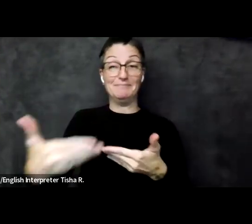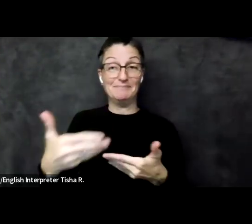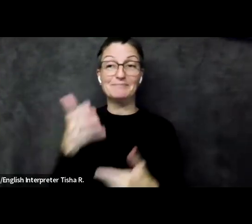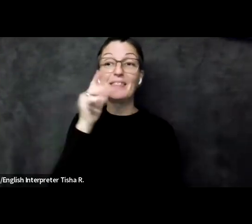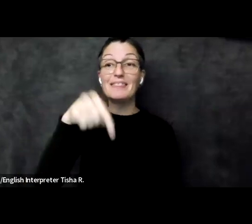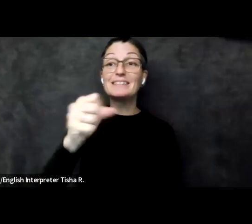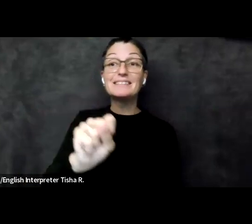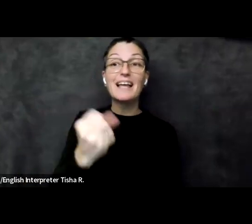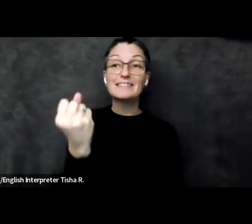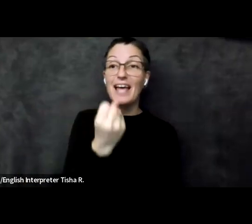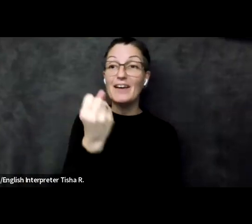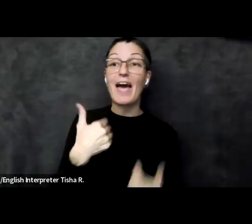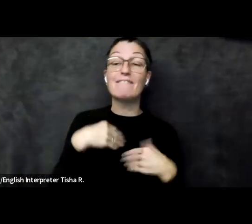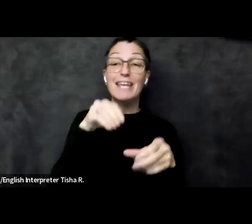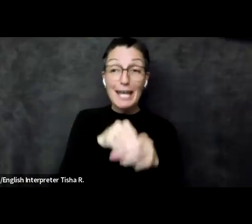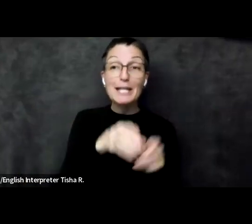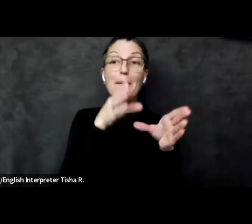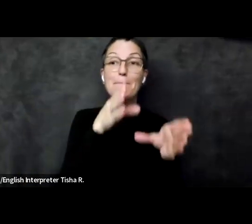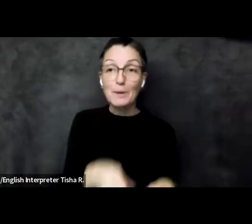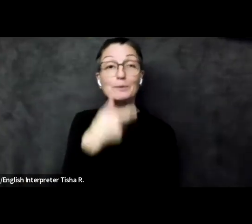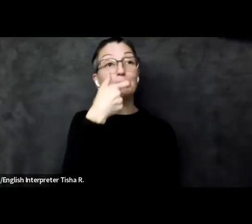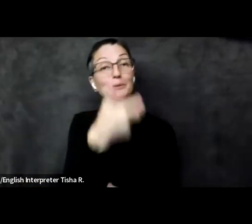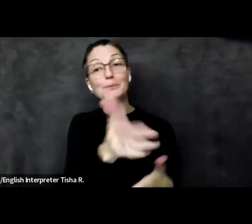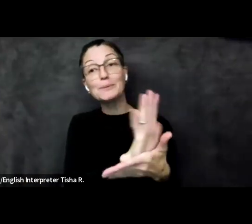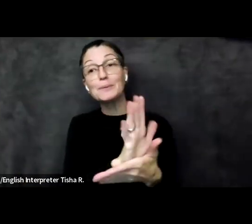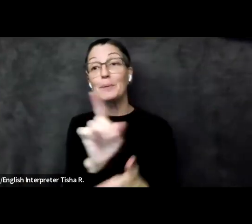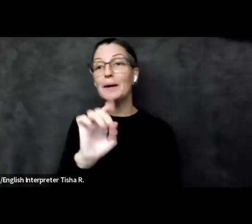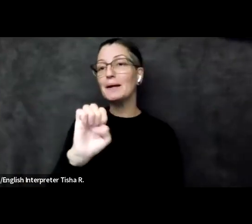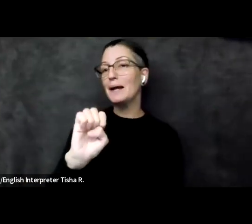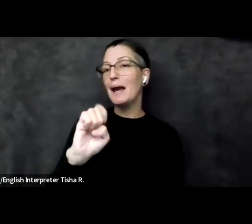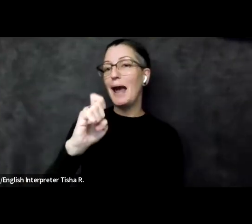We have an in-person screening at the Exploratorium, and on Sunday